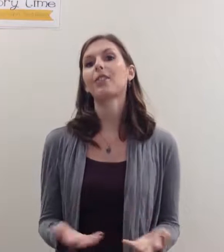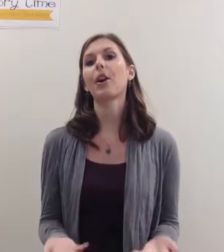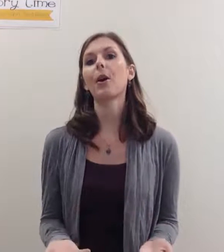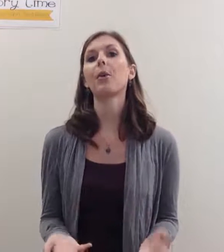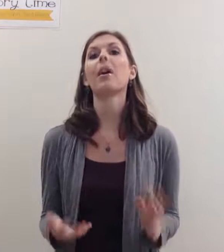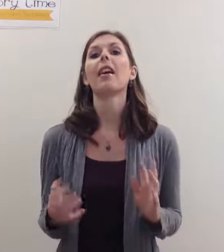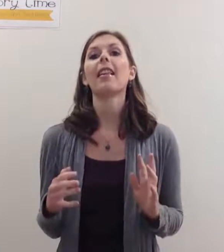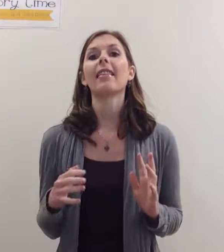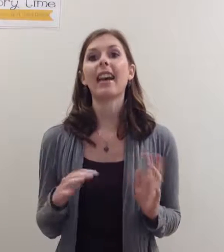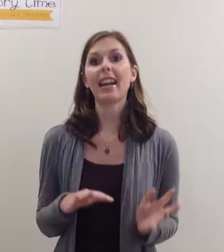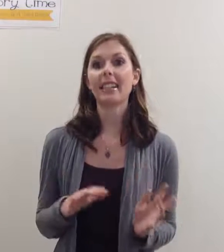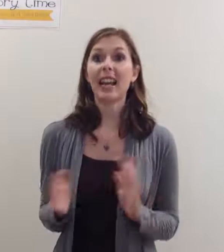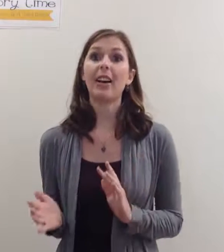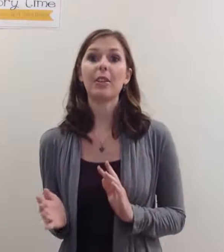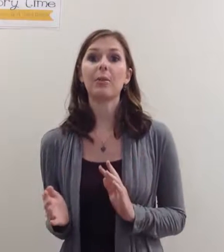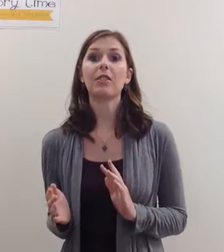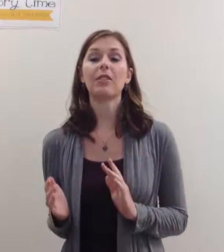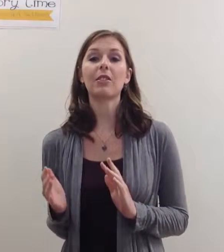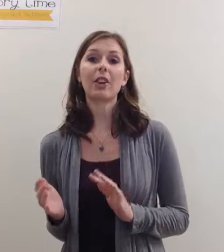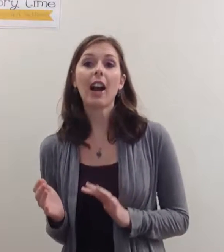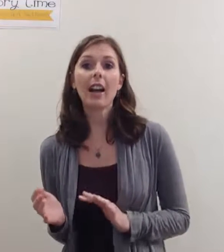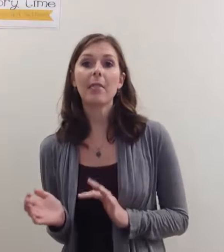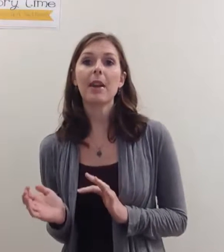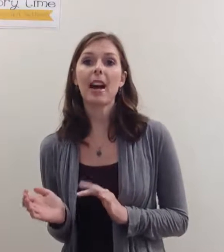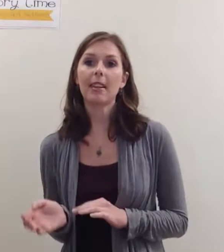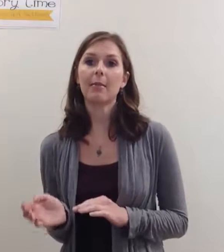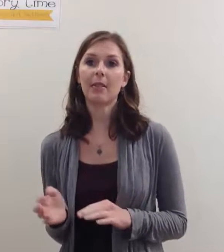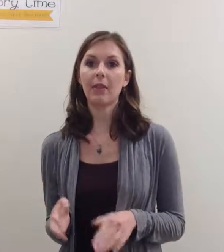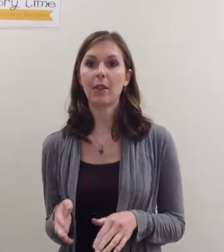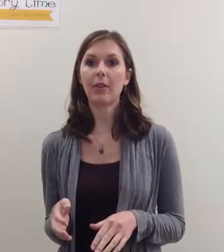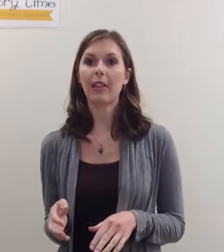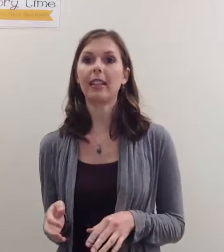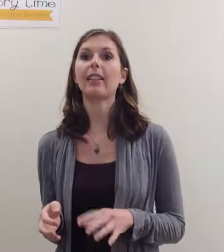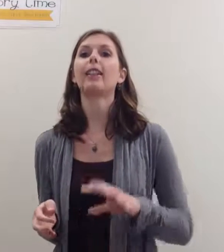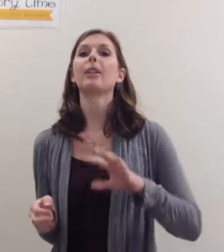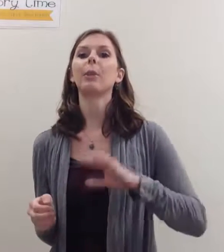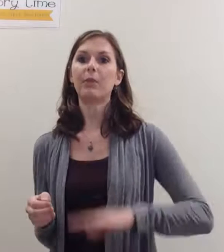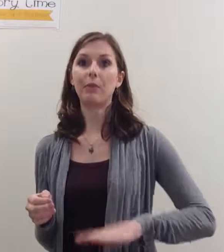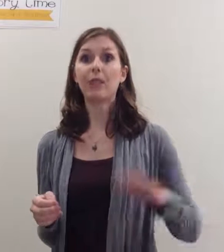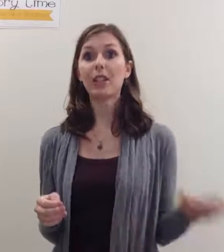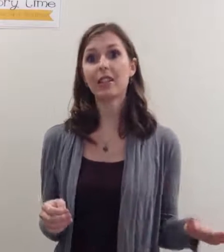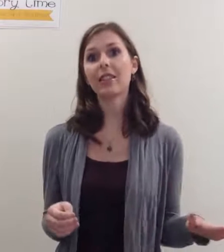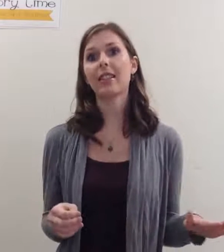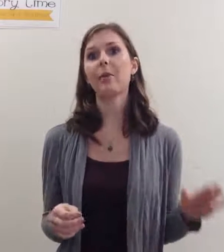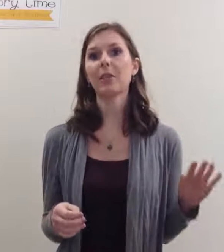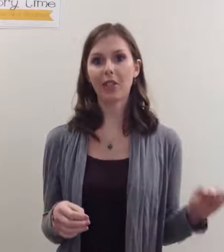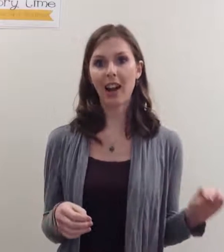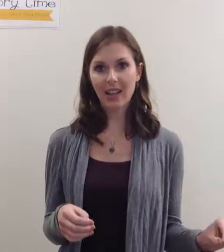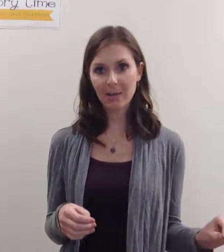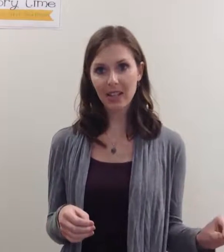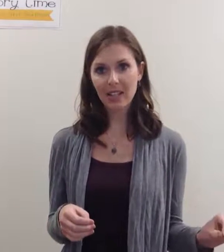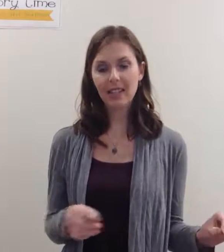So, that is how you would describe the items of clothing- you would first say which item it is,